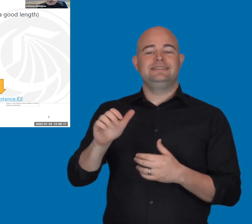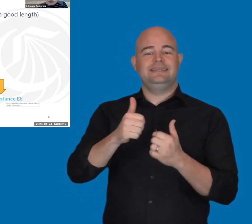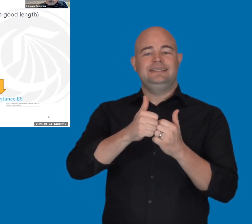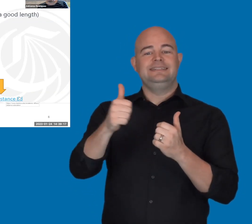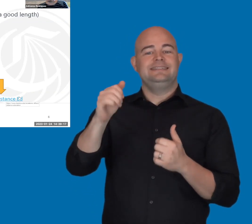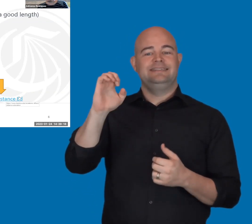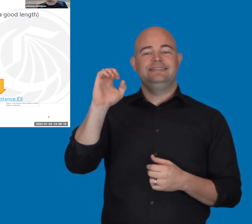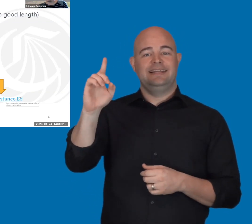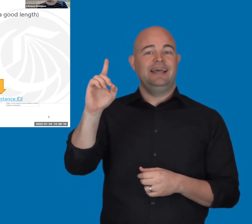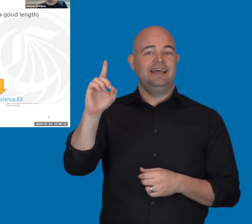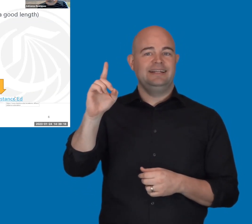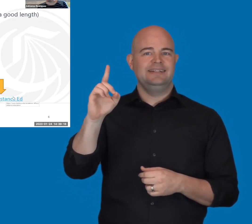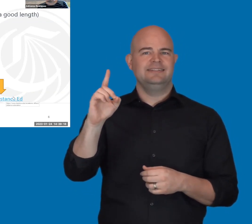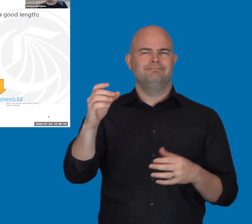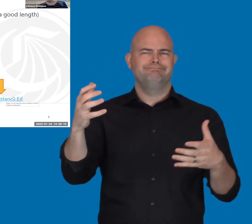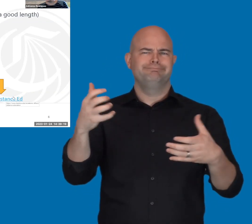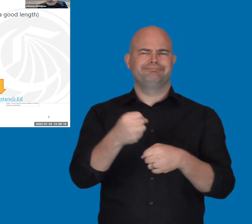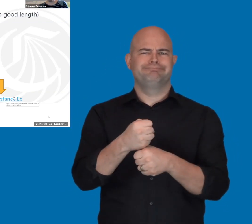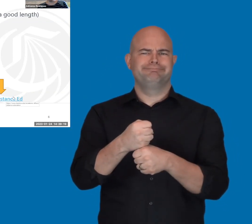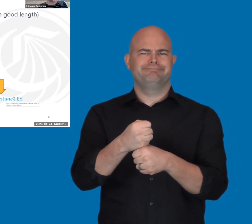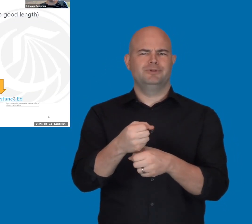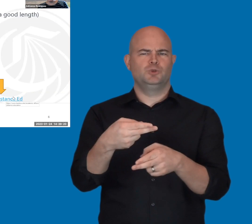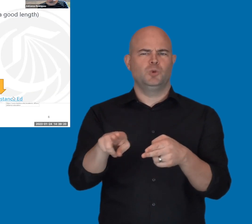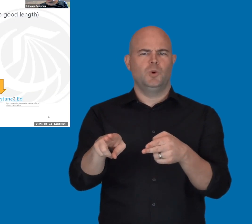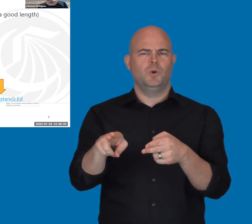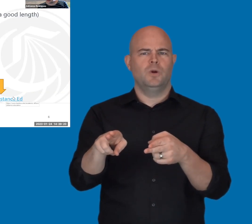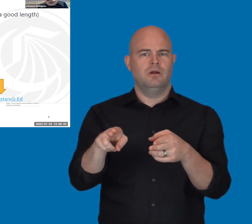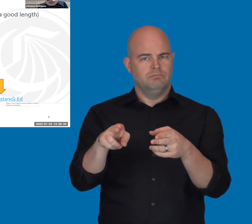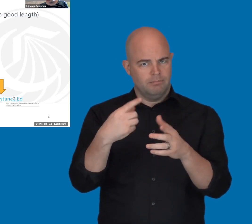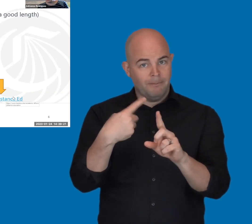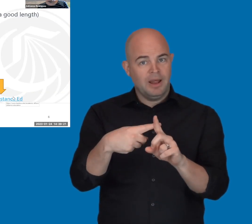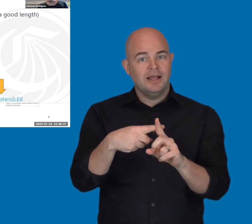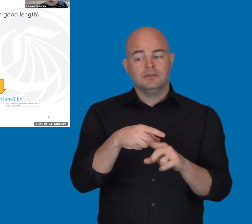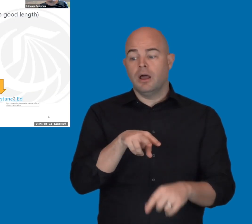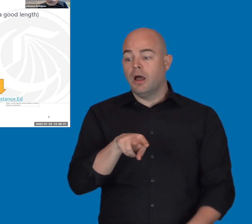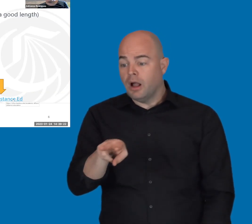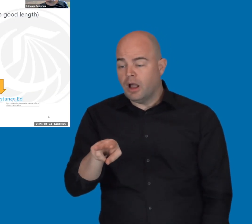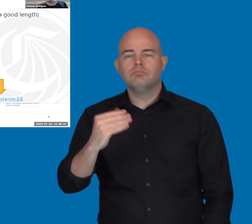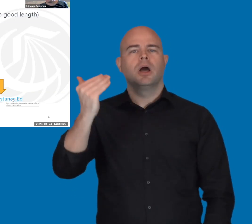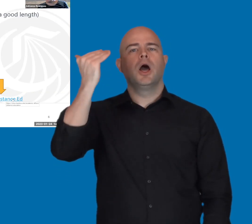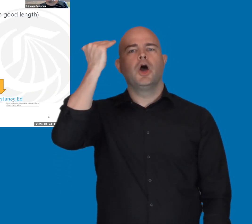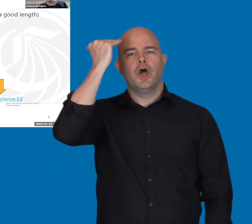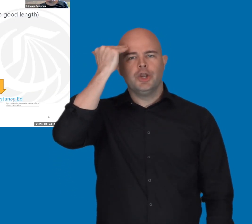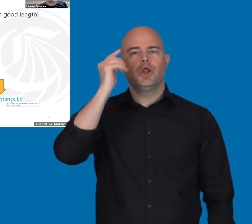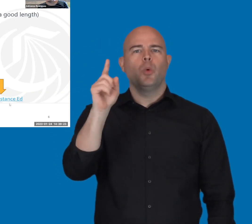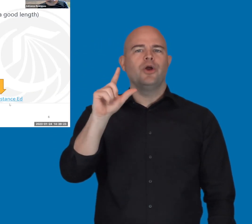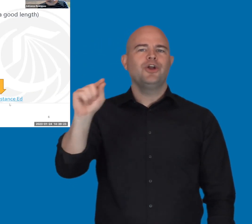It's much shorter, more concise, it explains exactly where you're going to go if you click on the link.